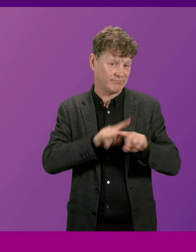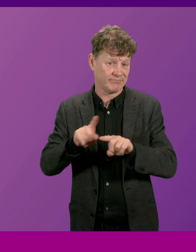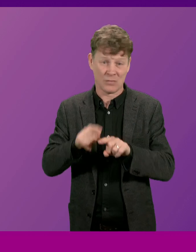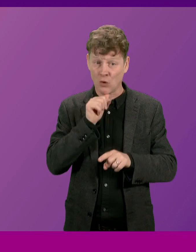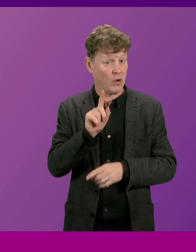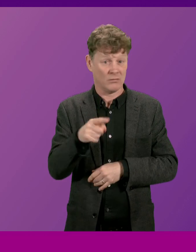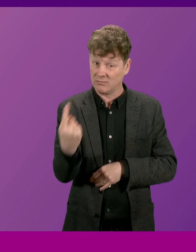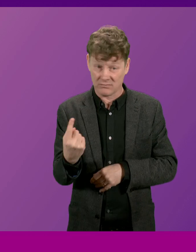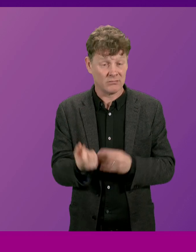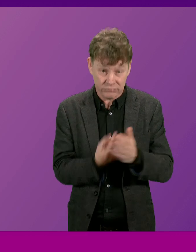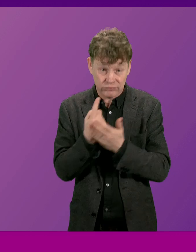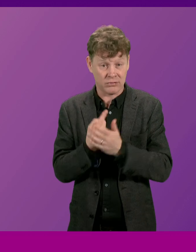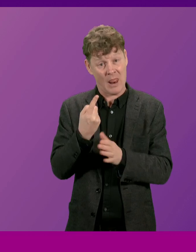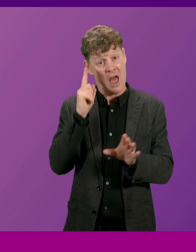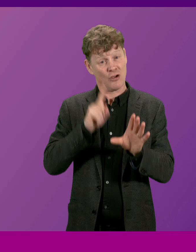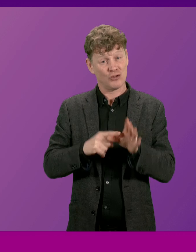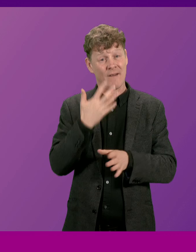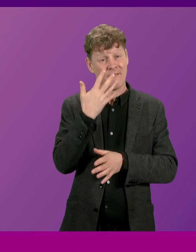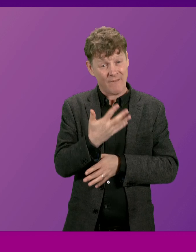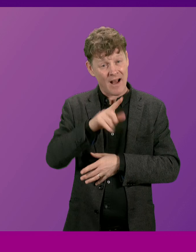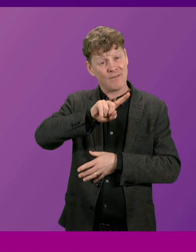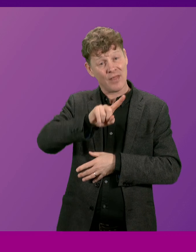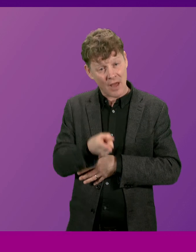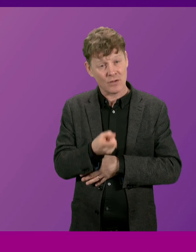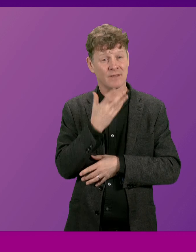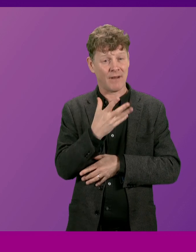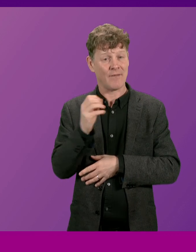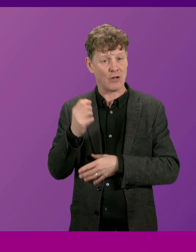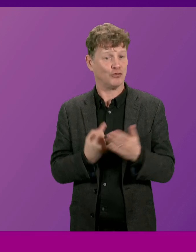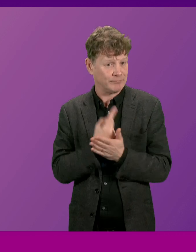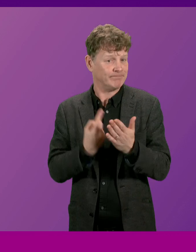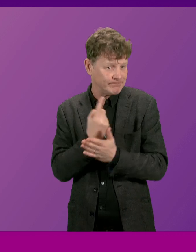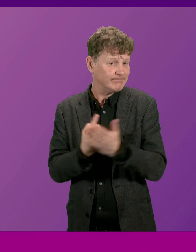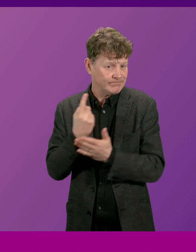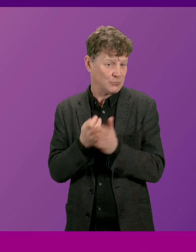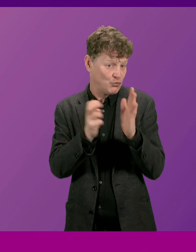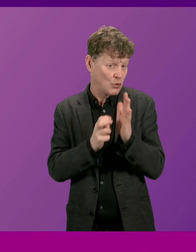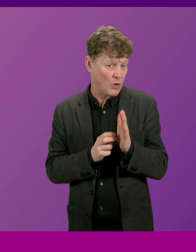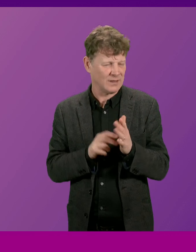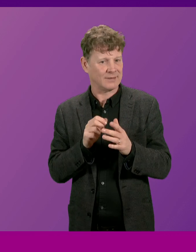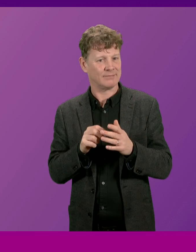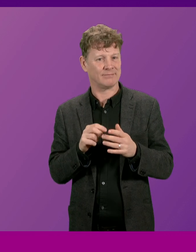Last year alone, 5,500 incidents were recorded under the Protection of Workers Act 2021, which